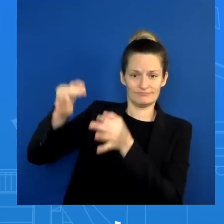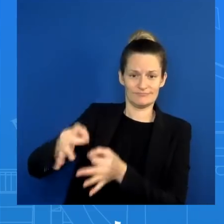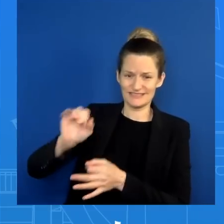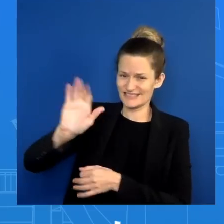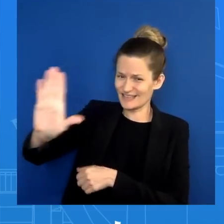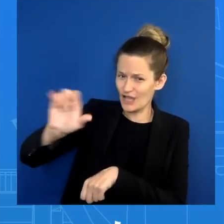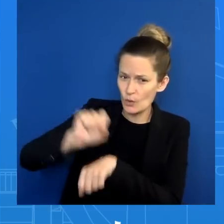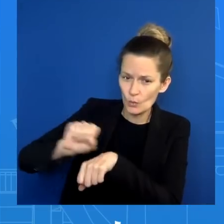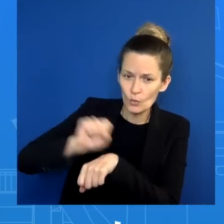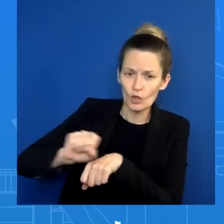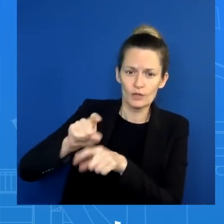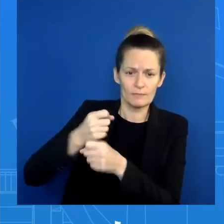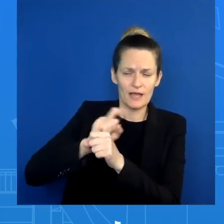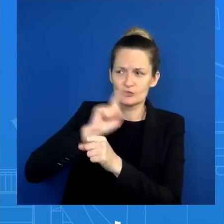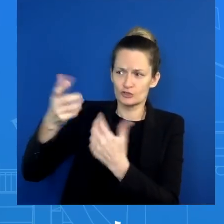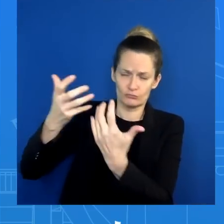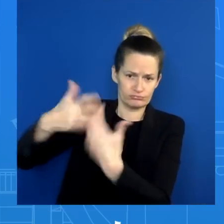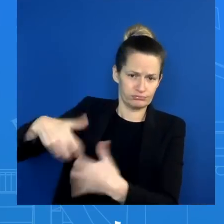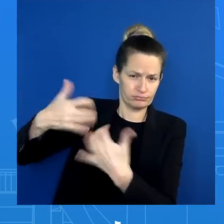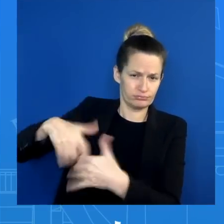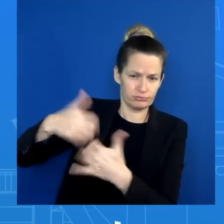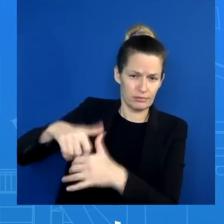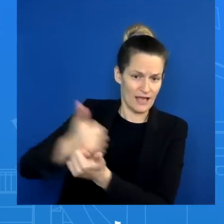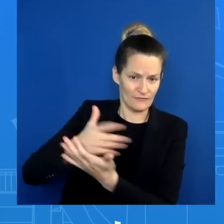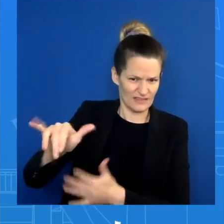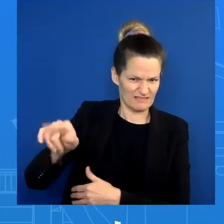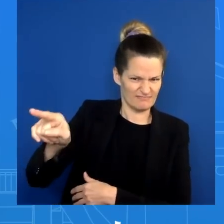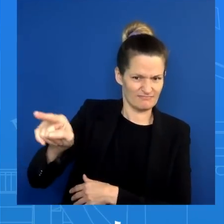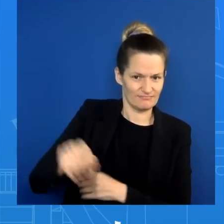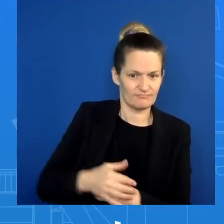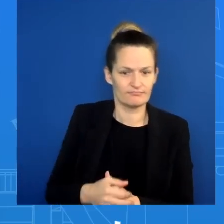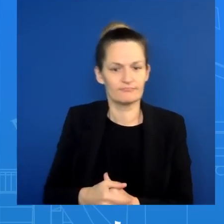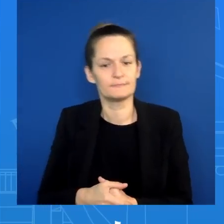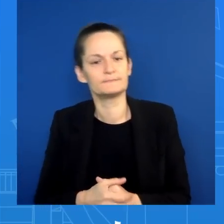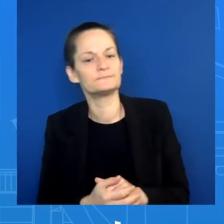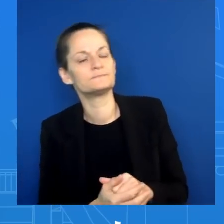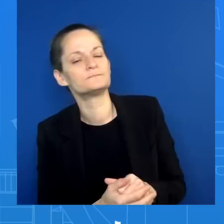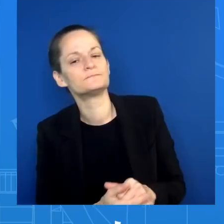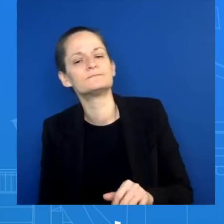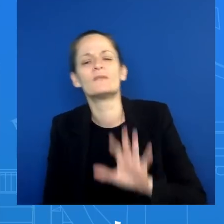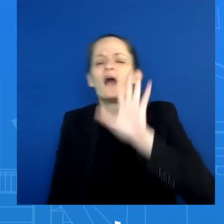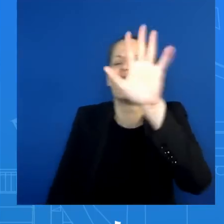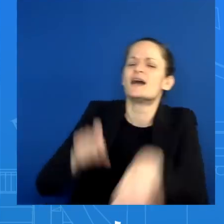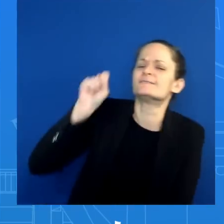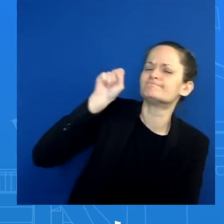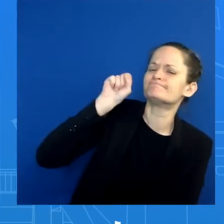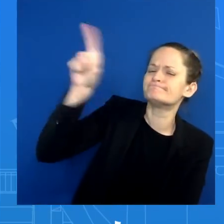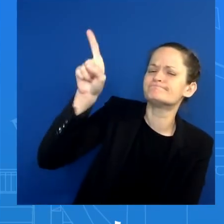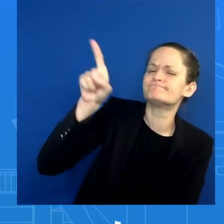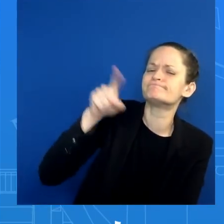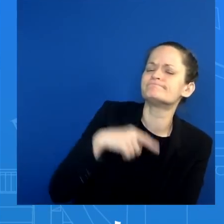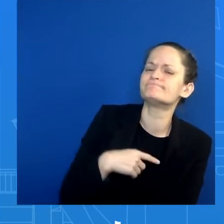expect a large number of people who aren't eligible sorry, who are eligible for this program to not? Yes.